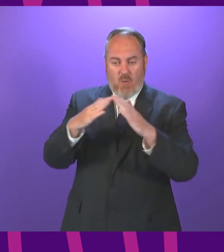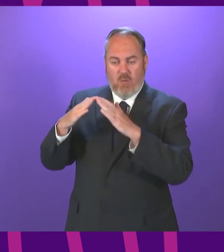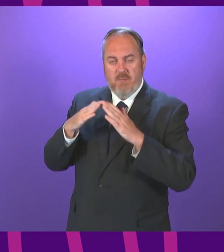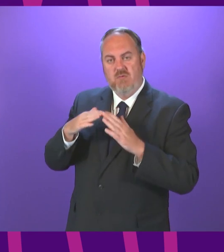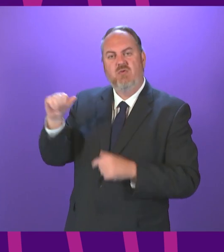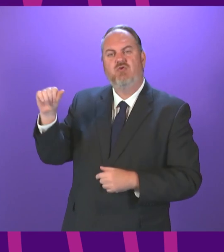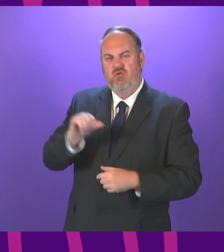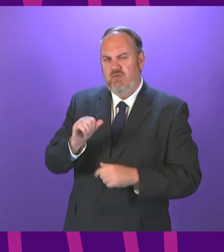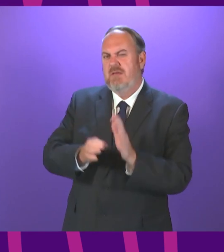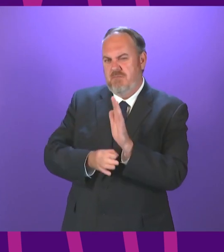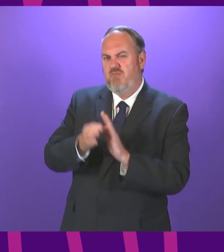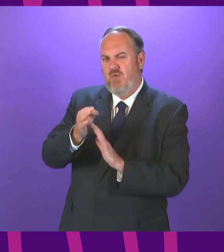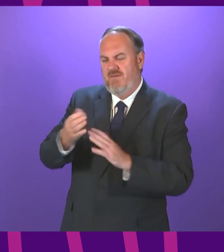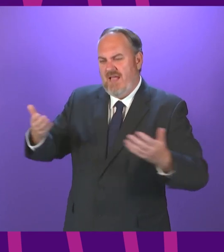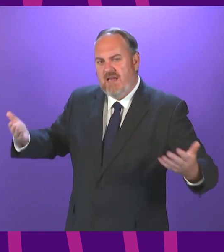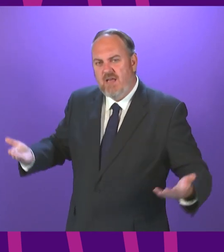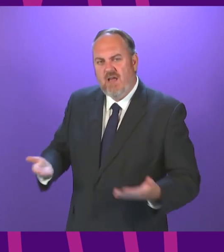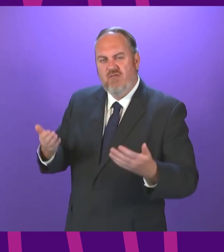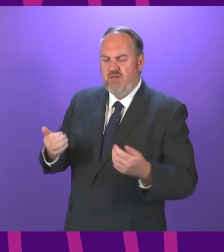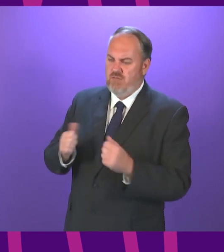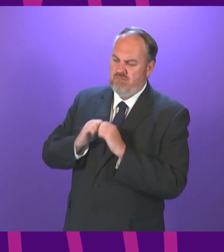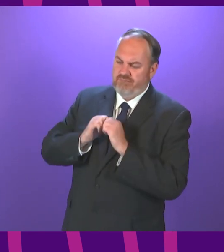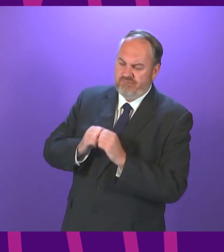meaningful contact as the norm. The focus is on